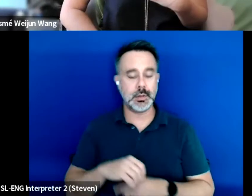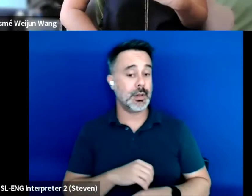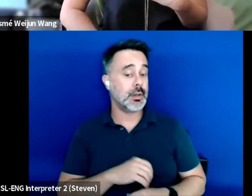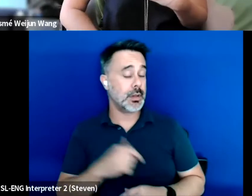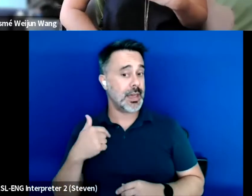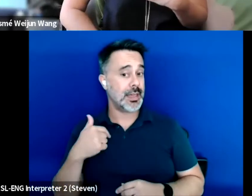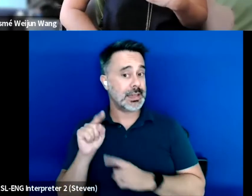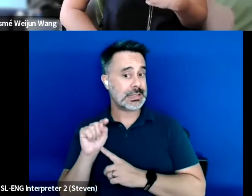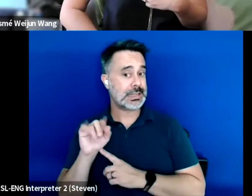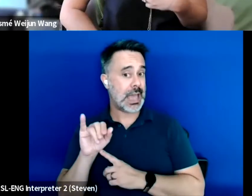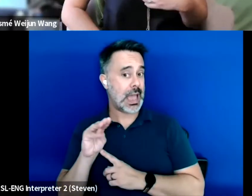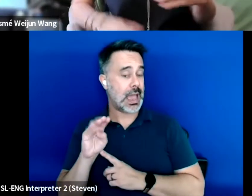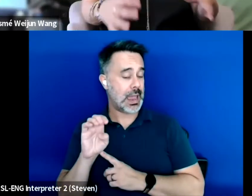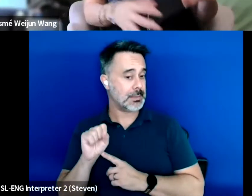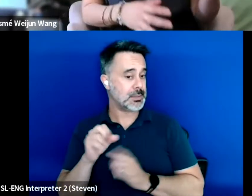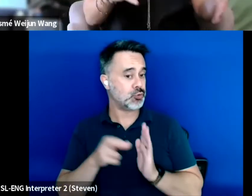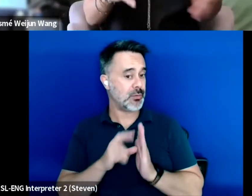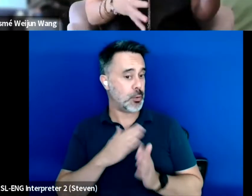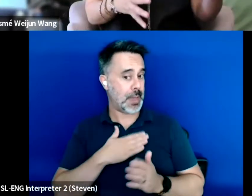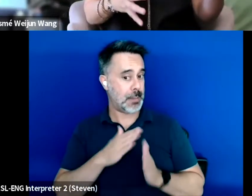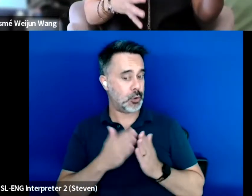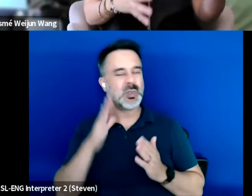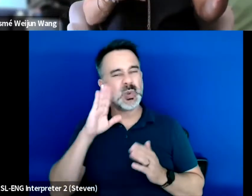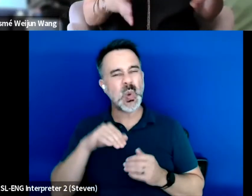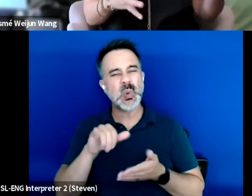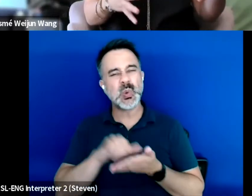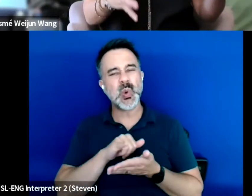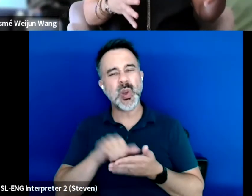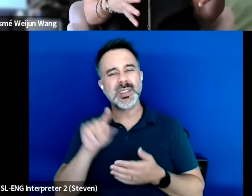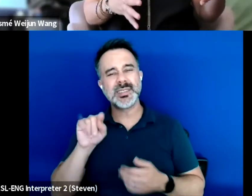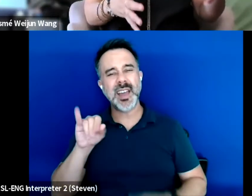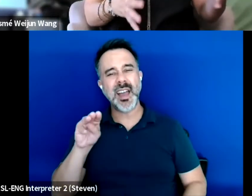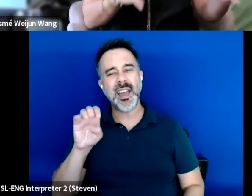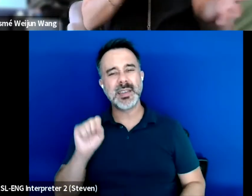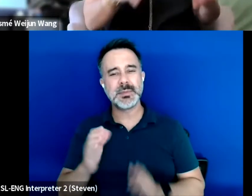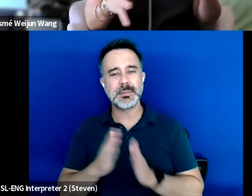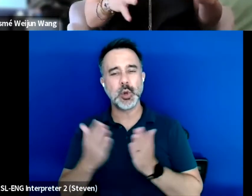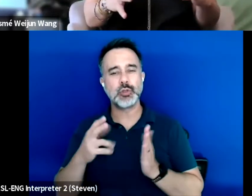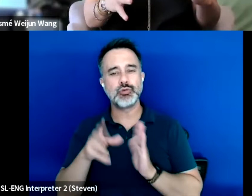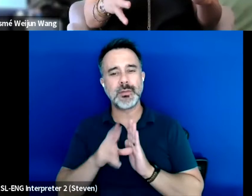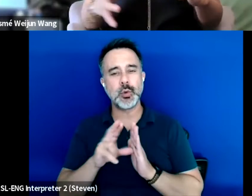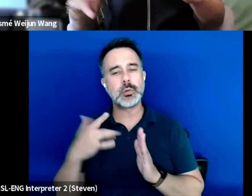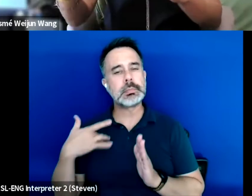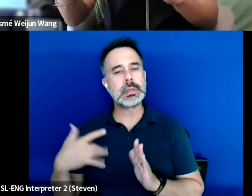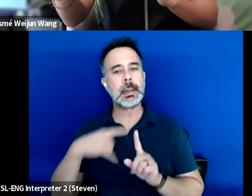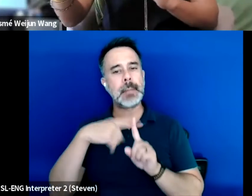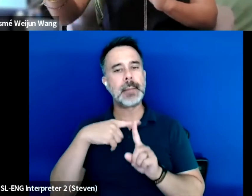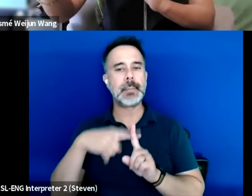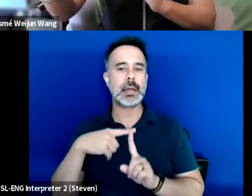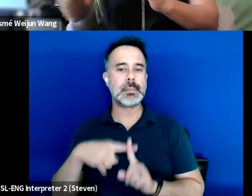Well, I mean, Stephanie, as -- as, like, a former journalist or current journalist